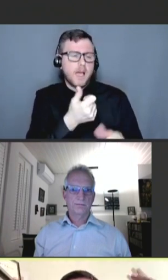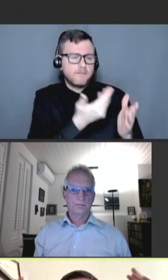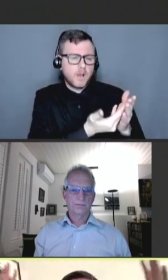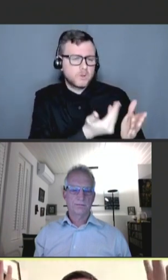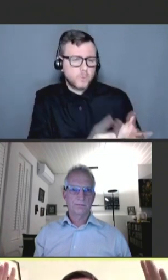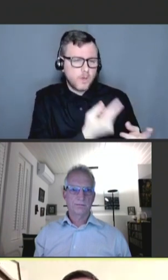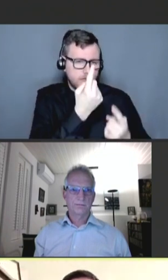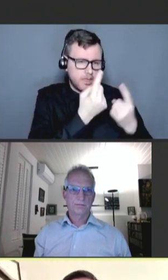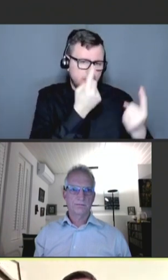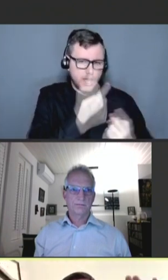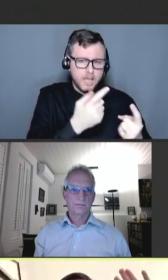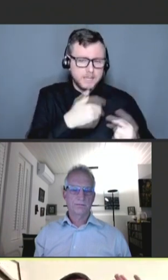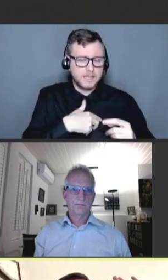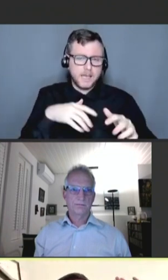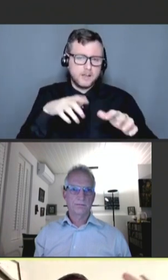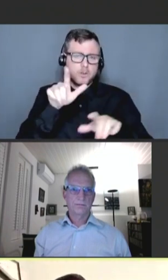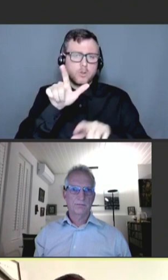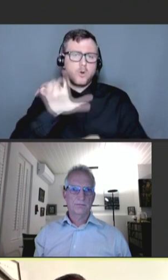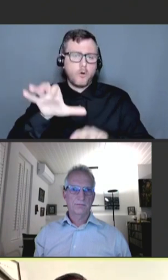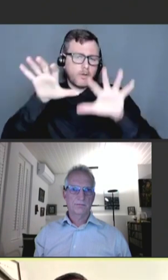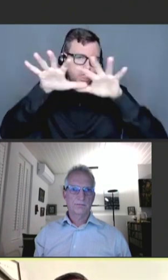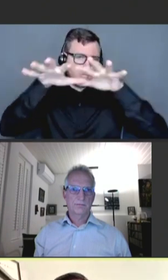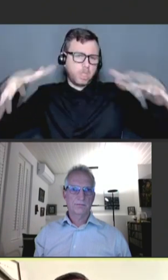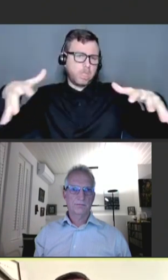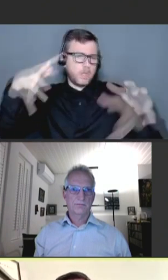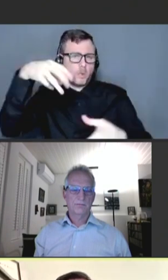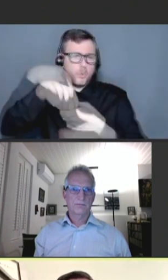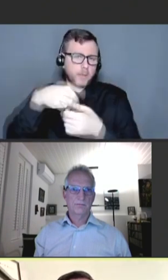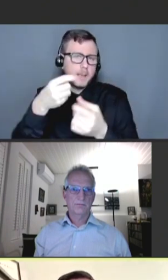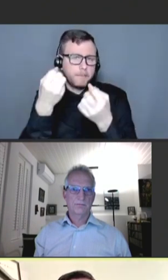how it is an umbrella term. You see a lot of different terms and definitions out there,